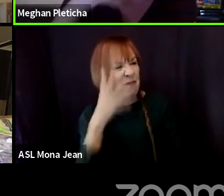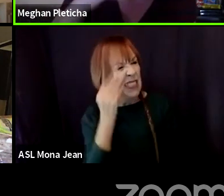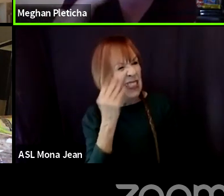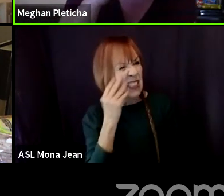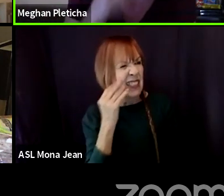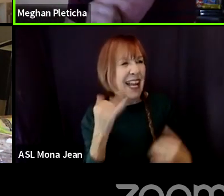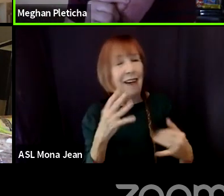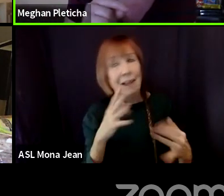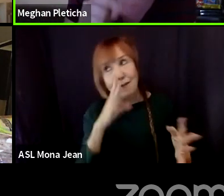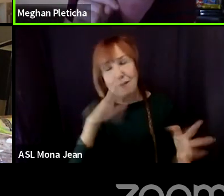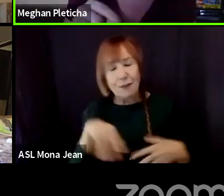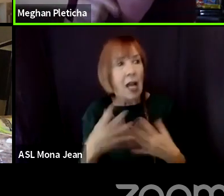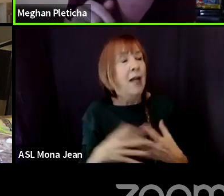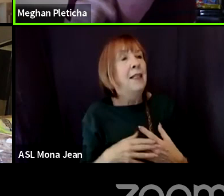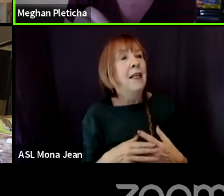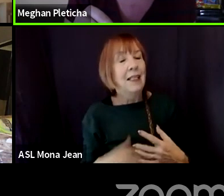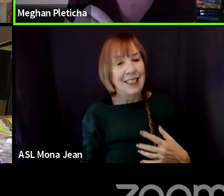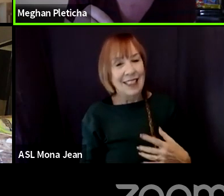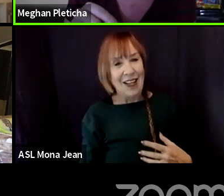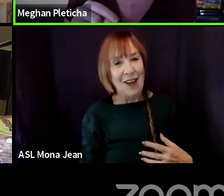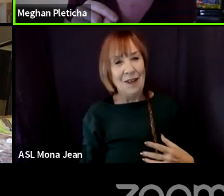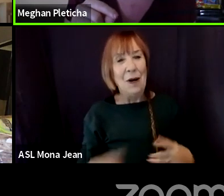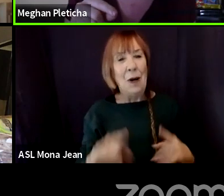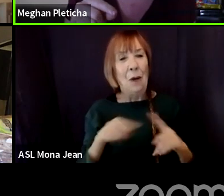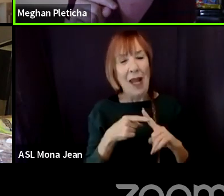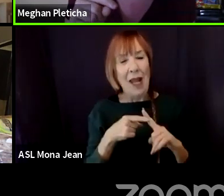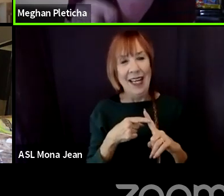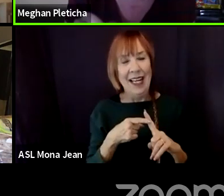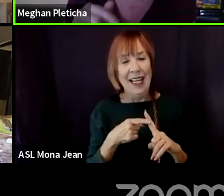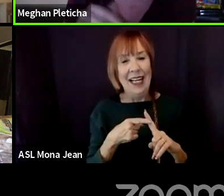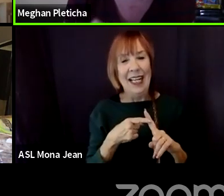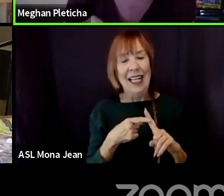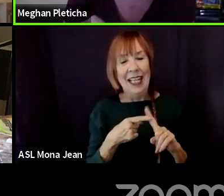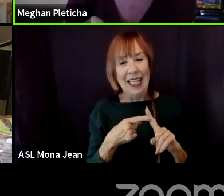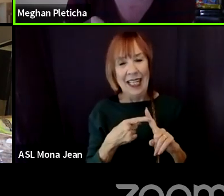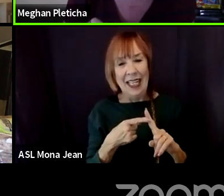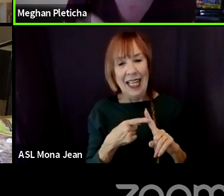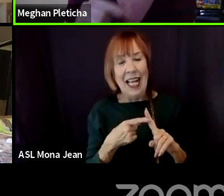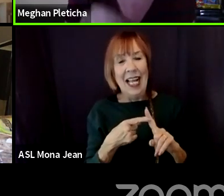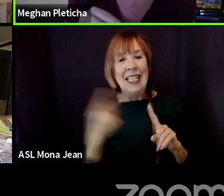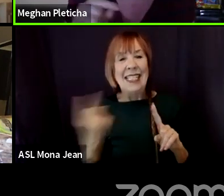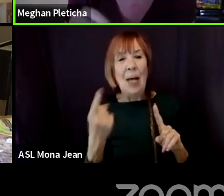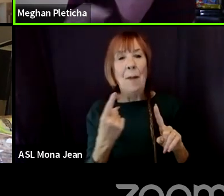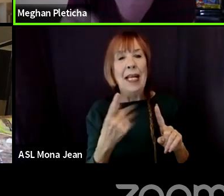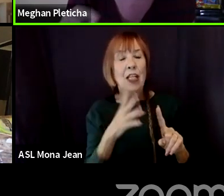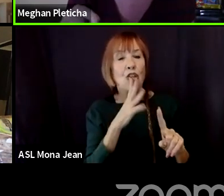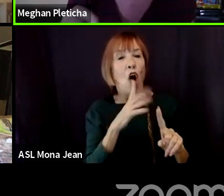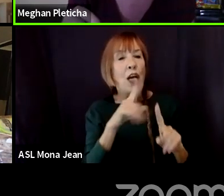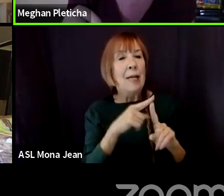I know that when I'm getting no, it means that the story's working 'cause the note they're not giving me